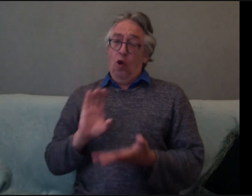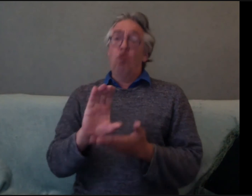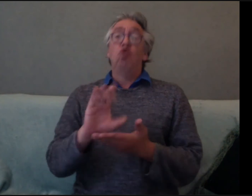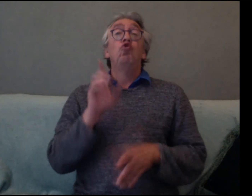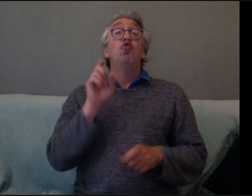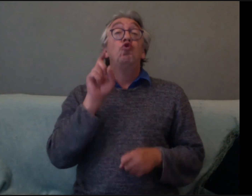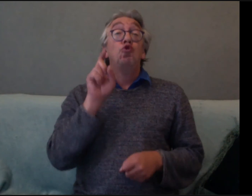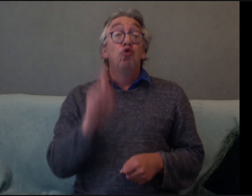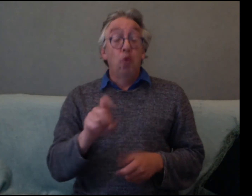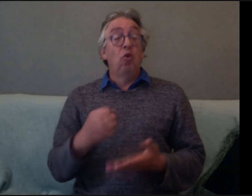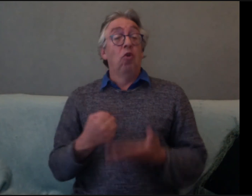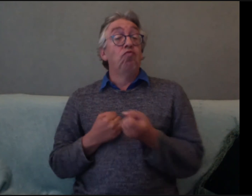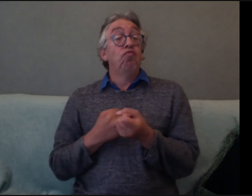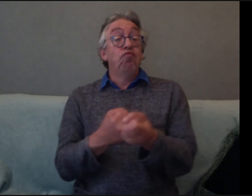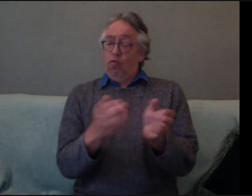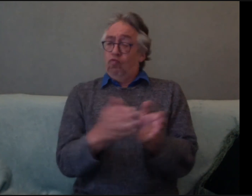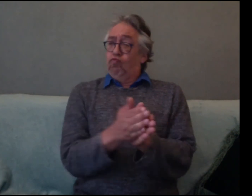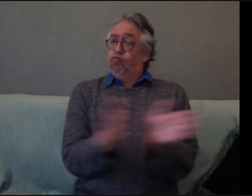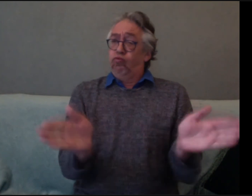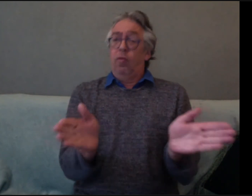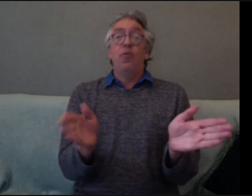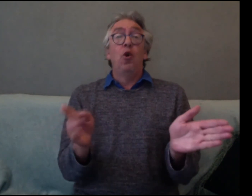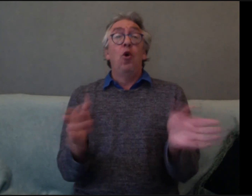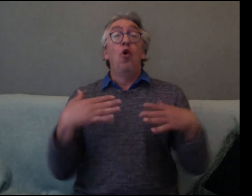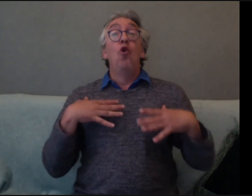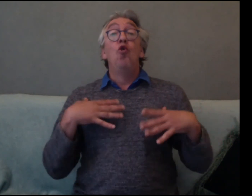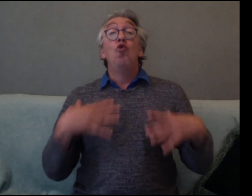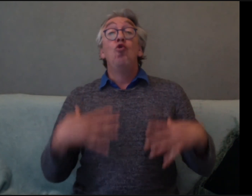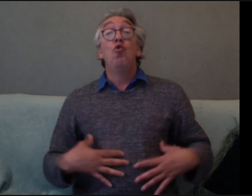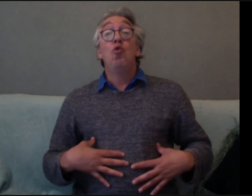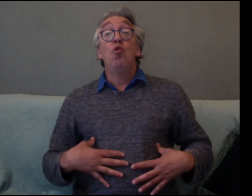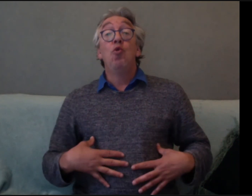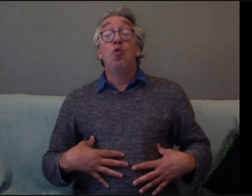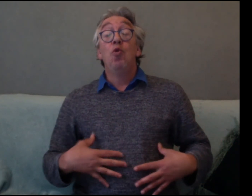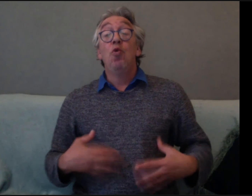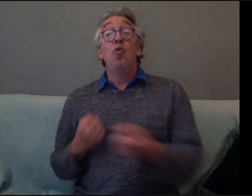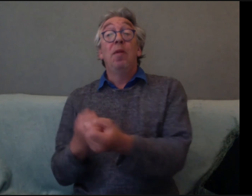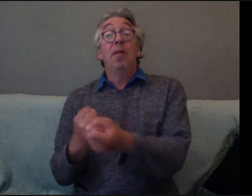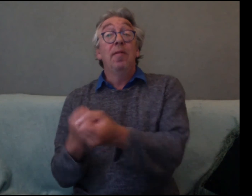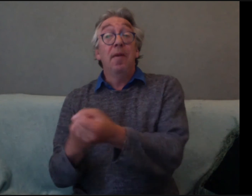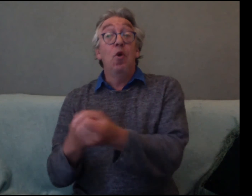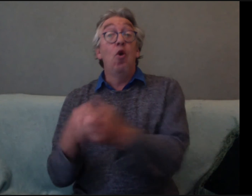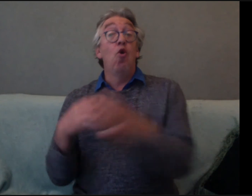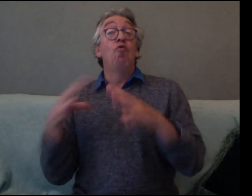within the humanitarian volunteering strand for persons with disabilities